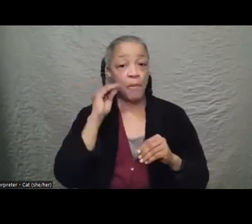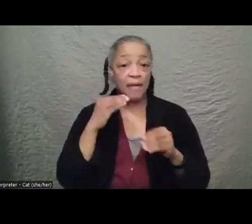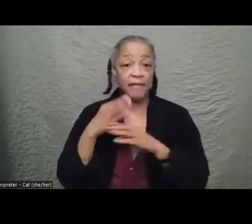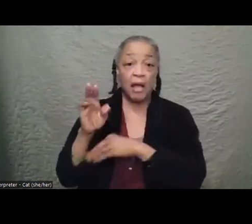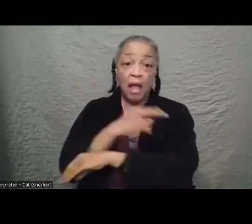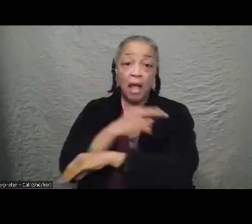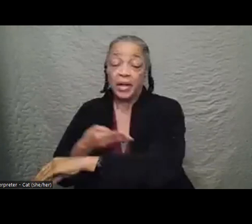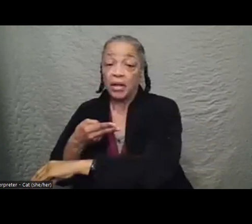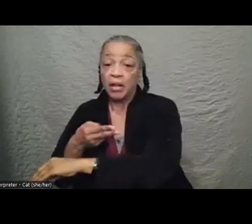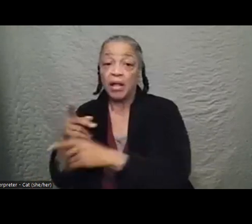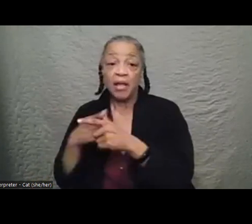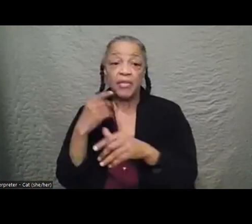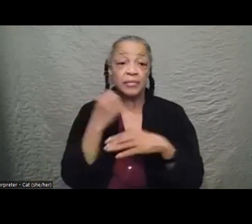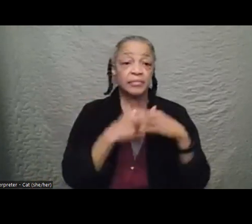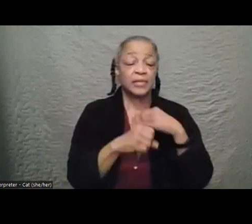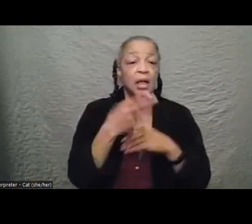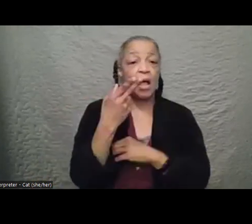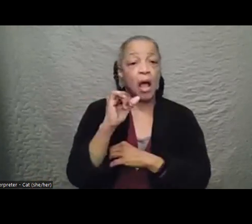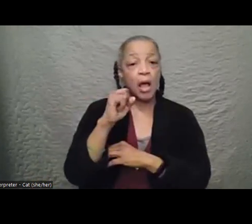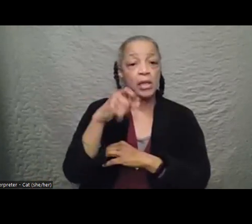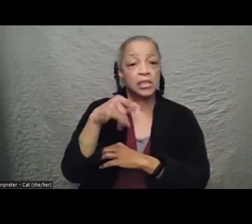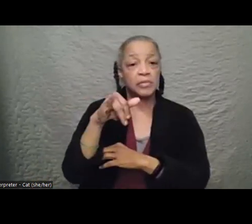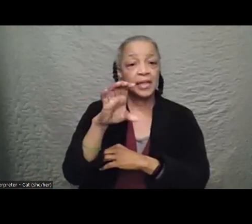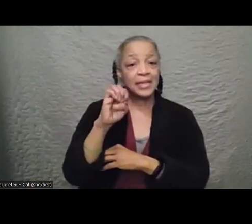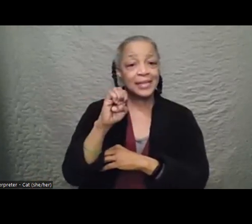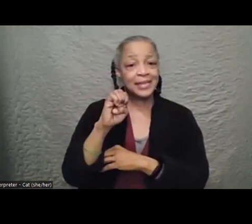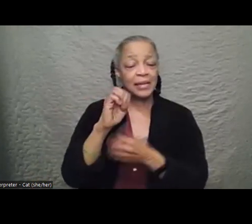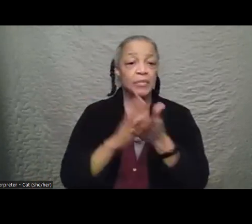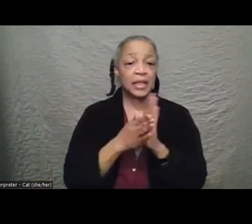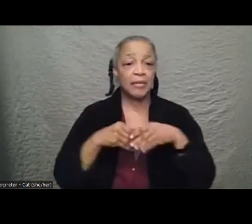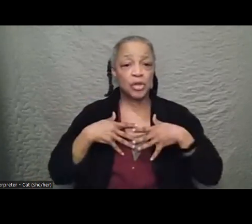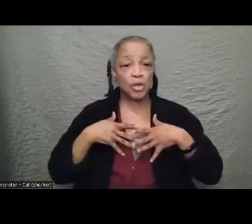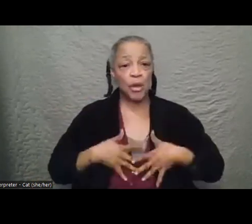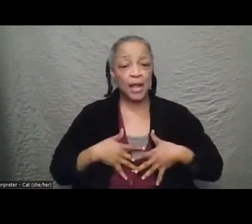She ended up at hospice and fell into depression.